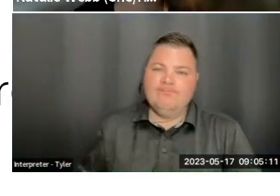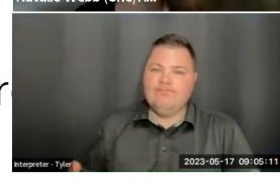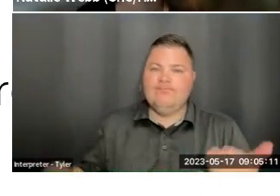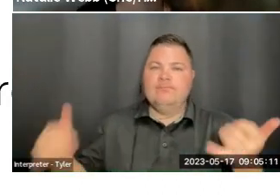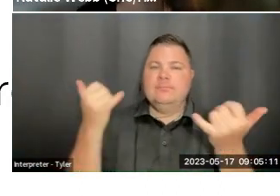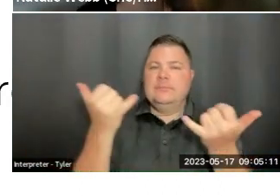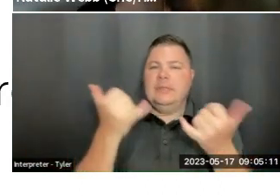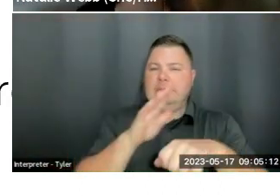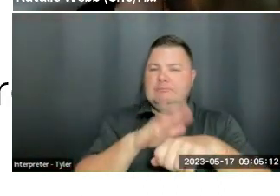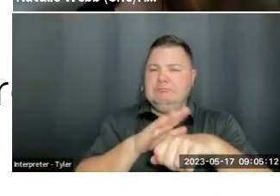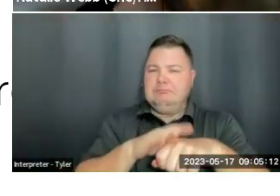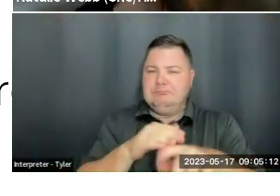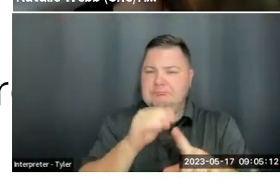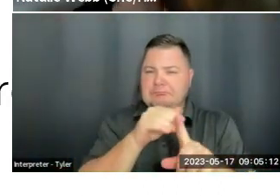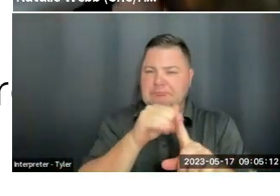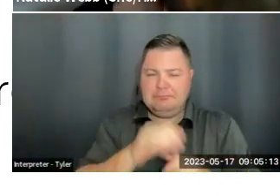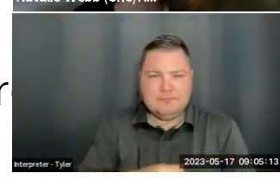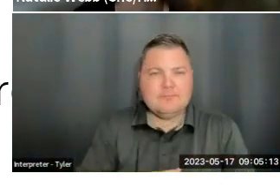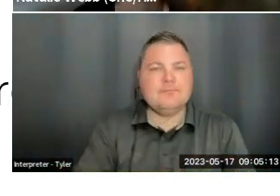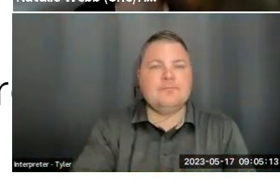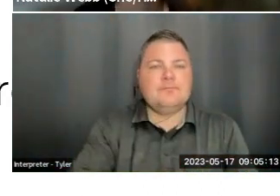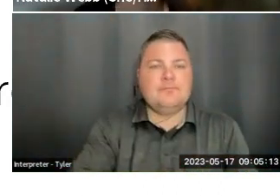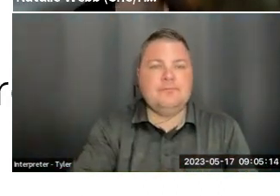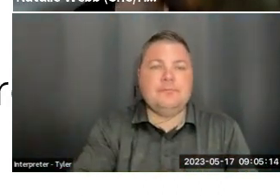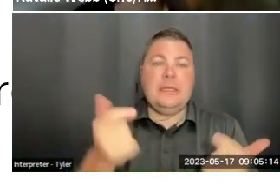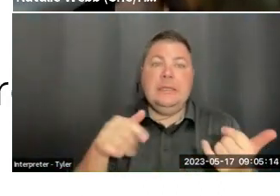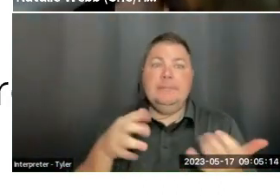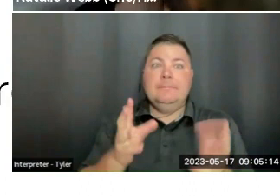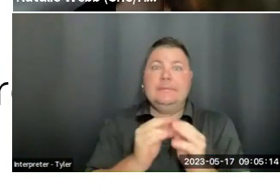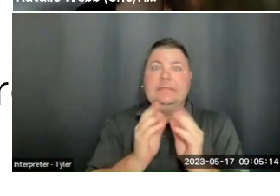long brown hair.